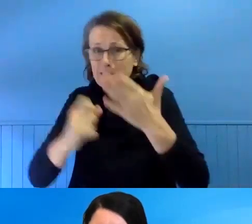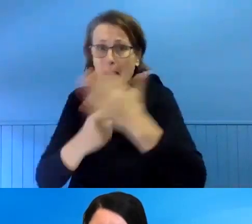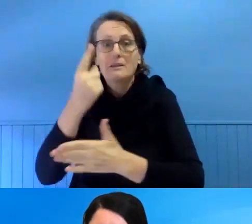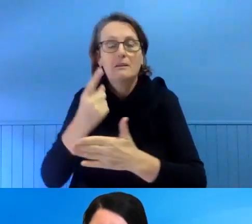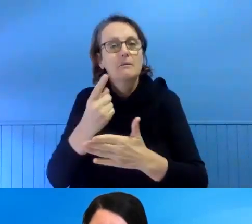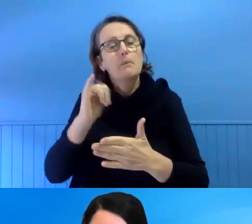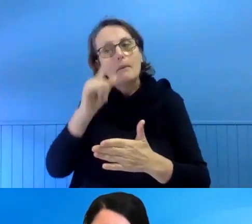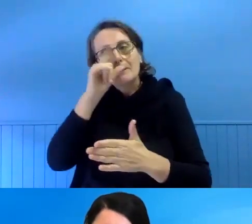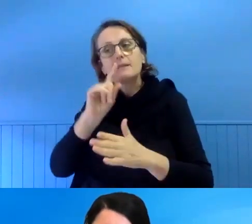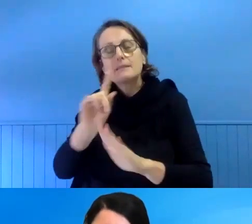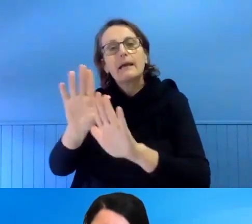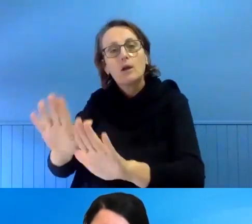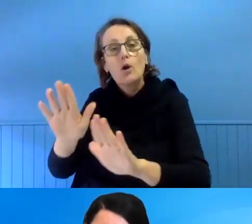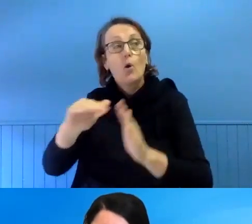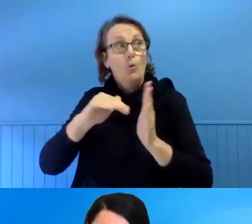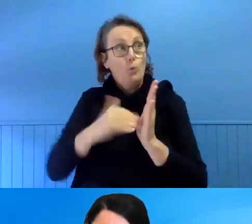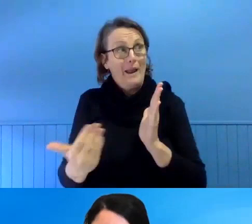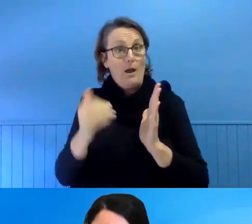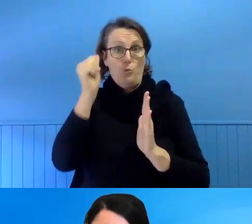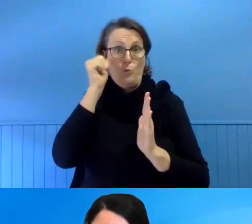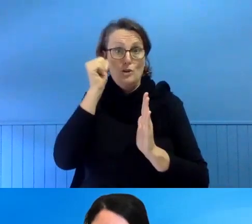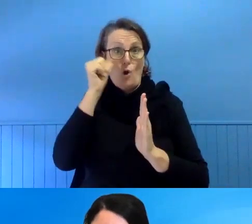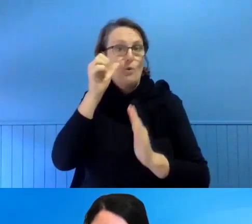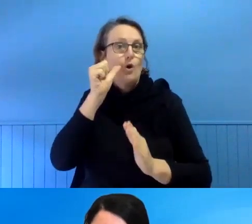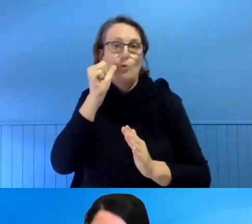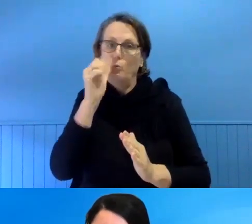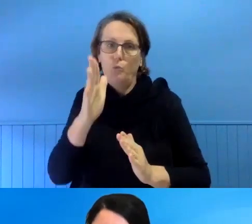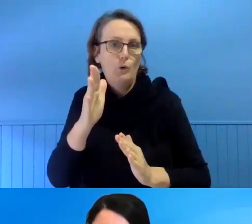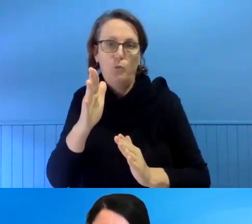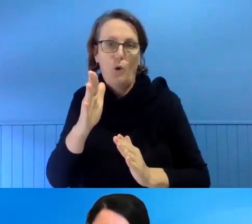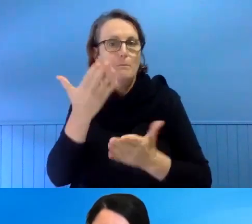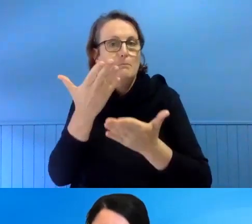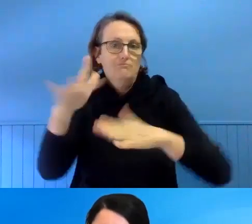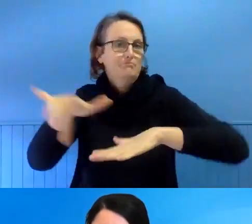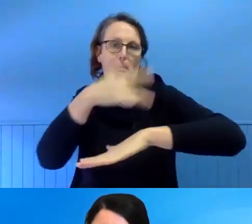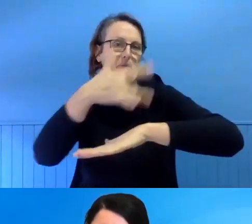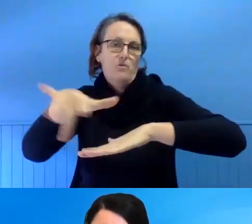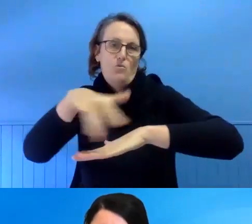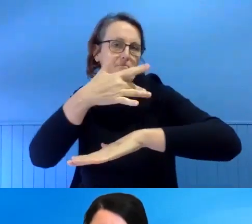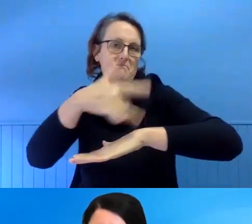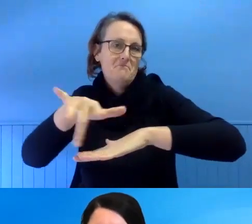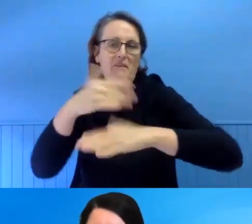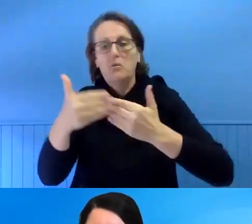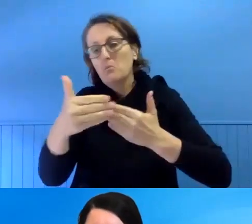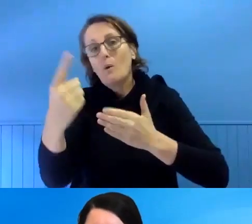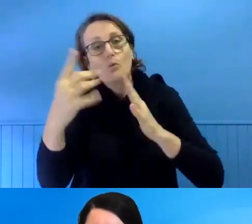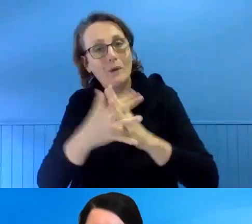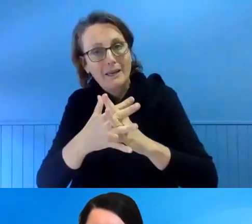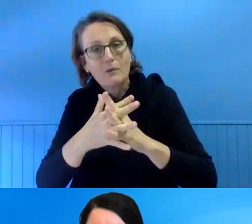But it may mean saying, what we know now, we won't be on stage for the next week.